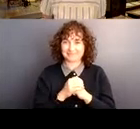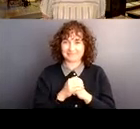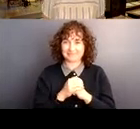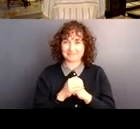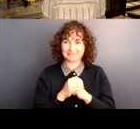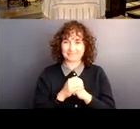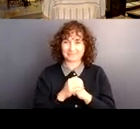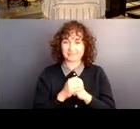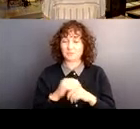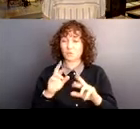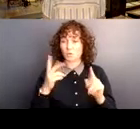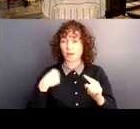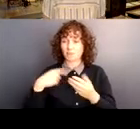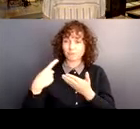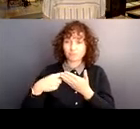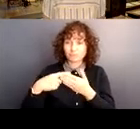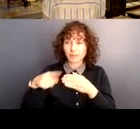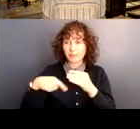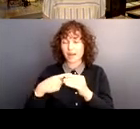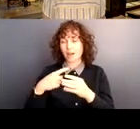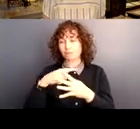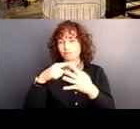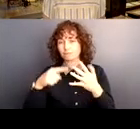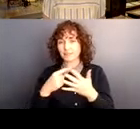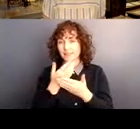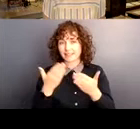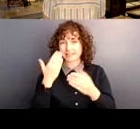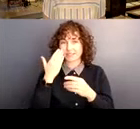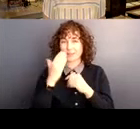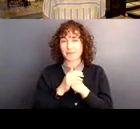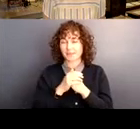talk about things that are all ready to be discussed.